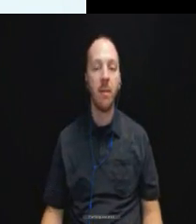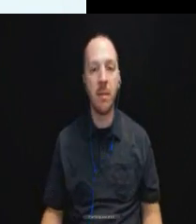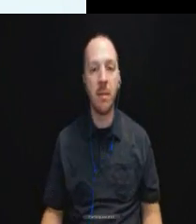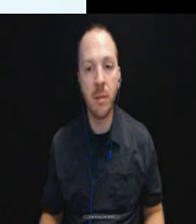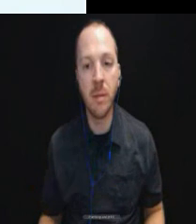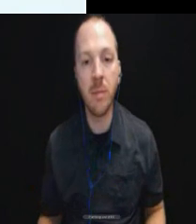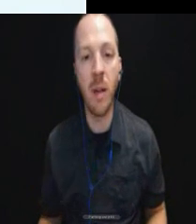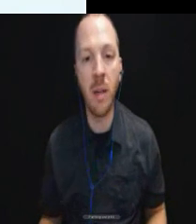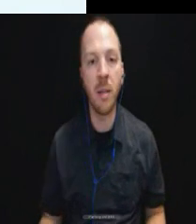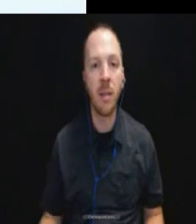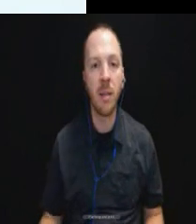Okay.